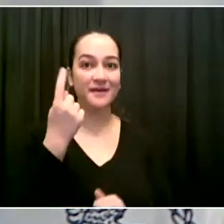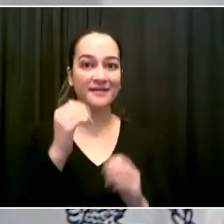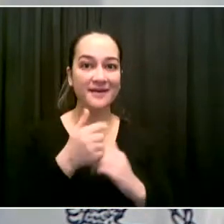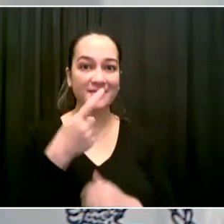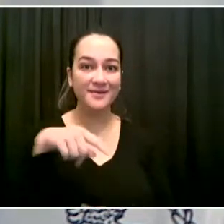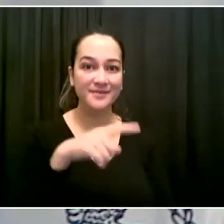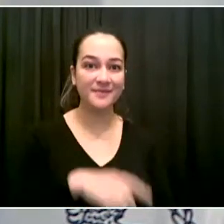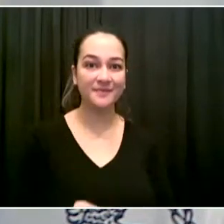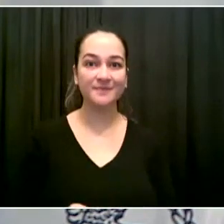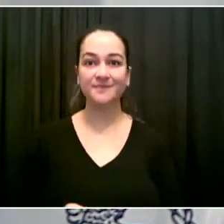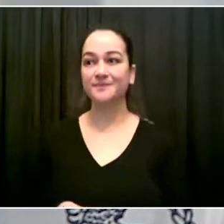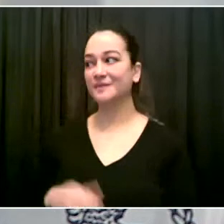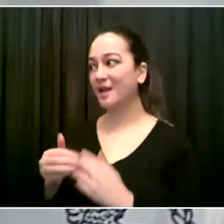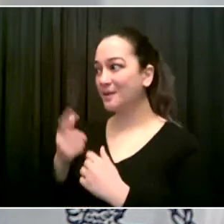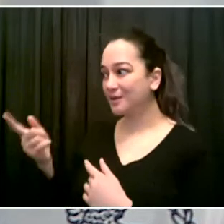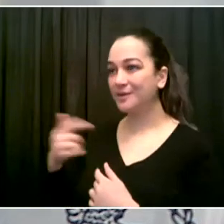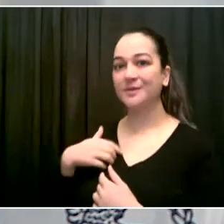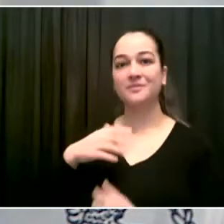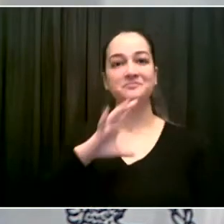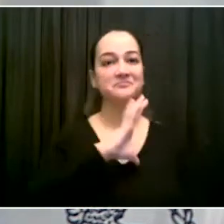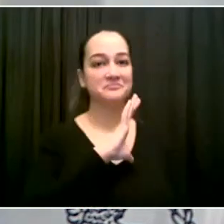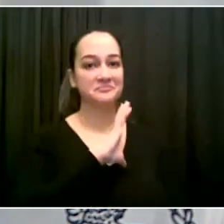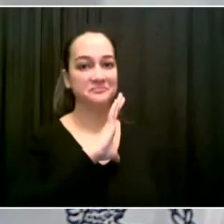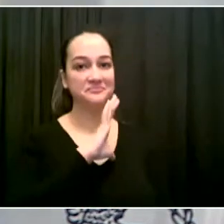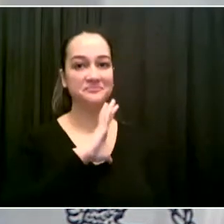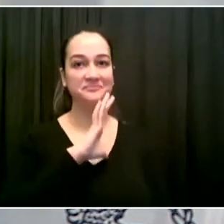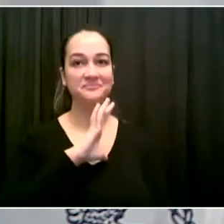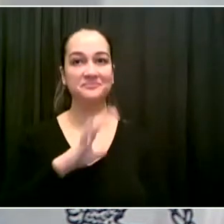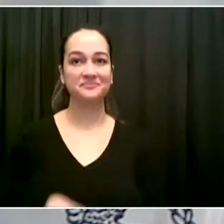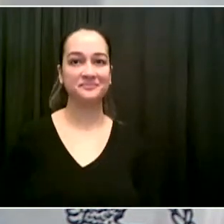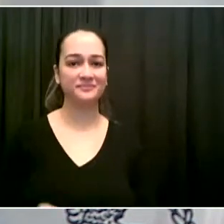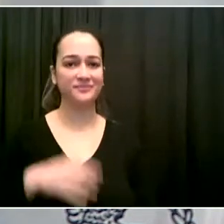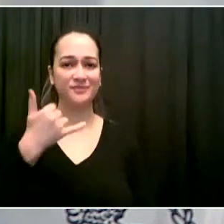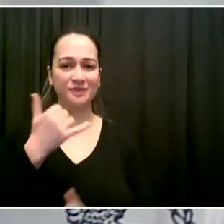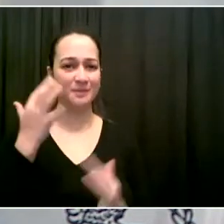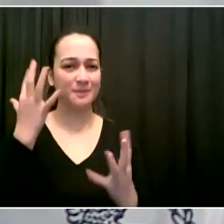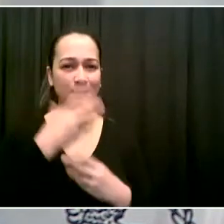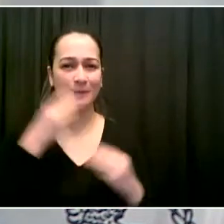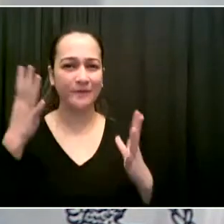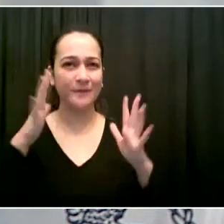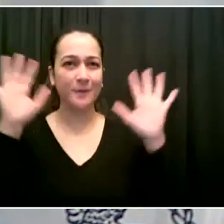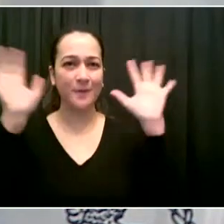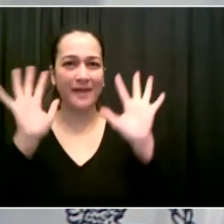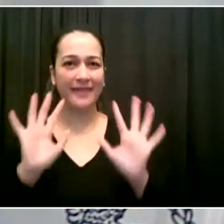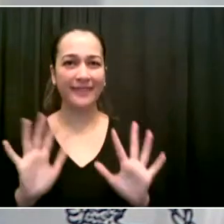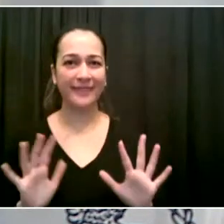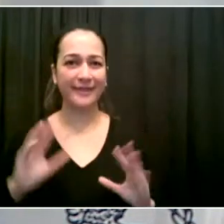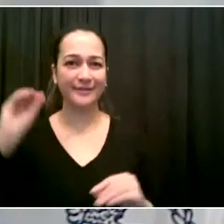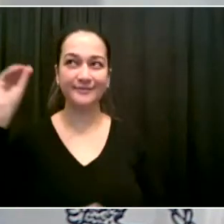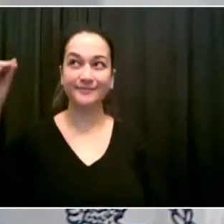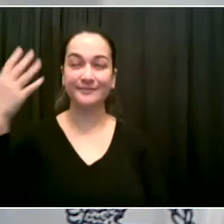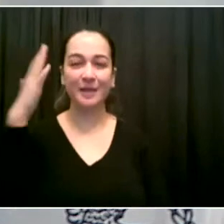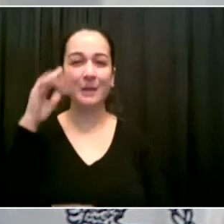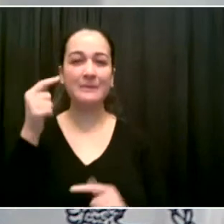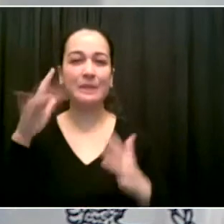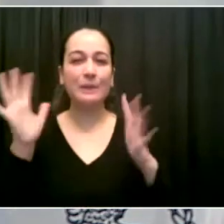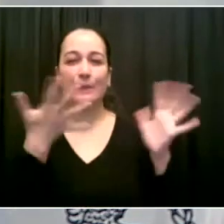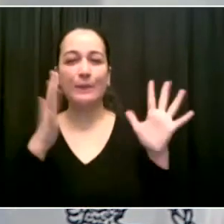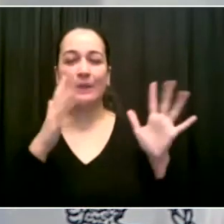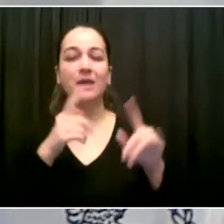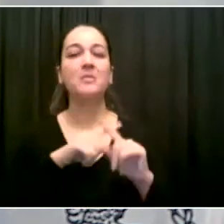FROM PIX11